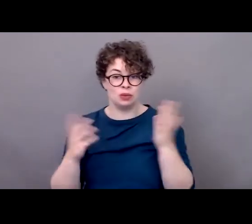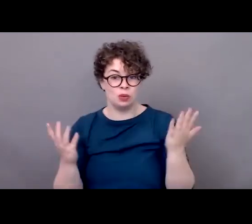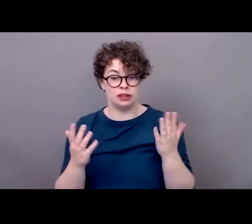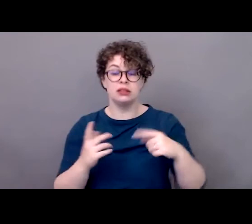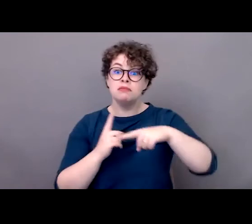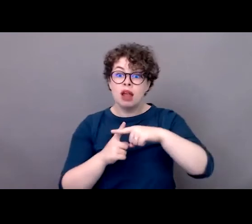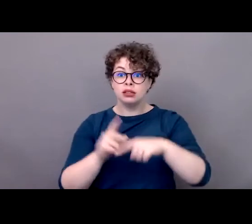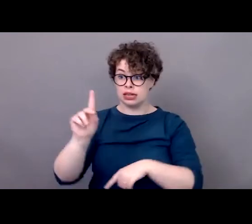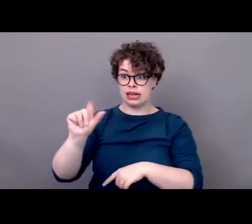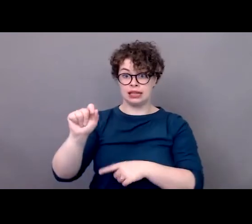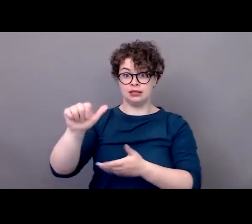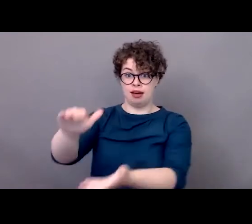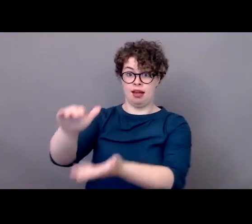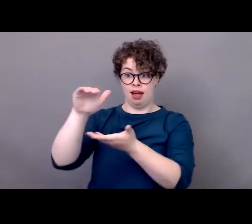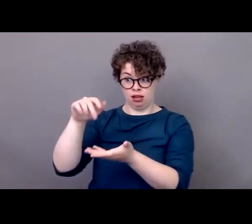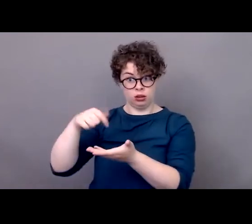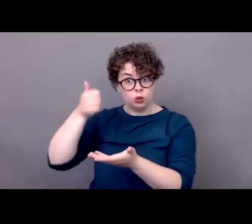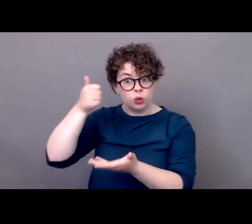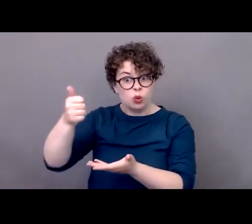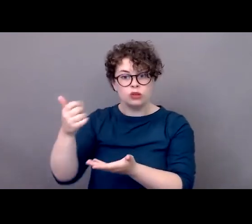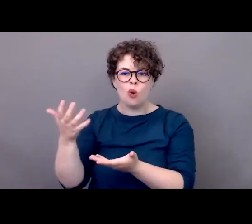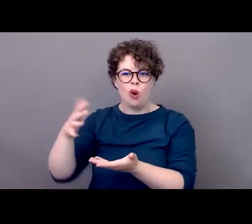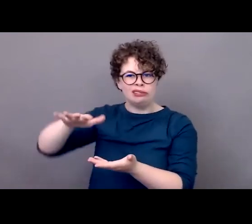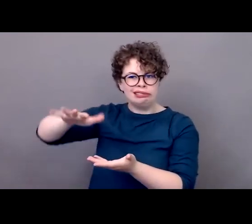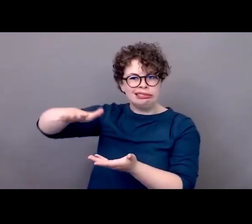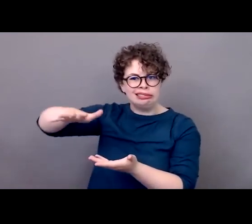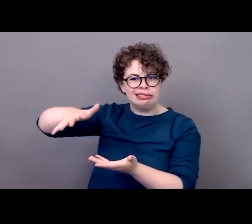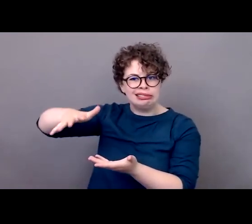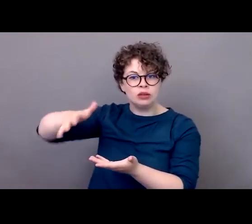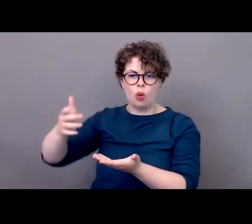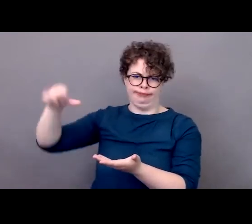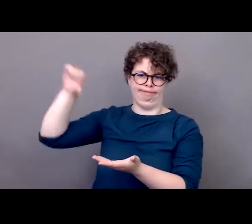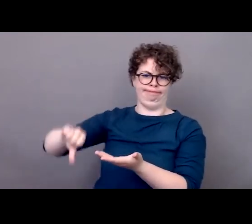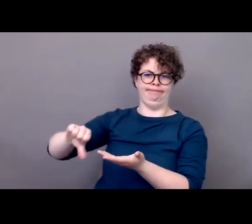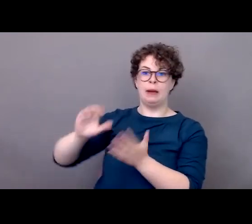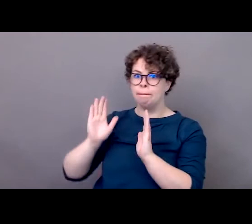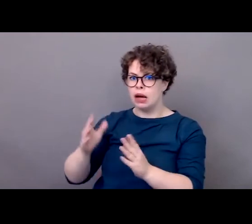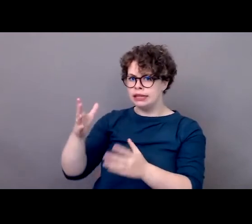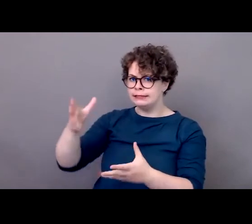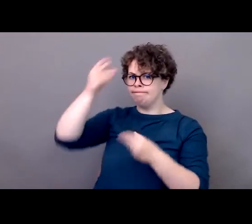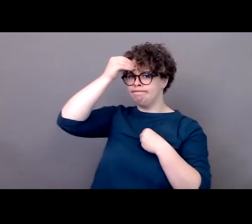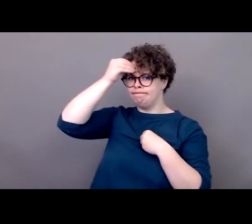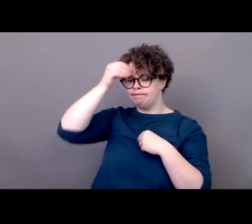sure that the data collected is used to inform programming. That we always work in collaboration